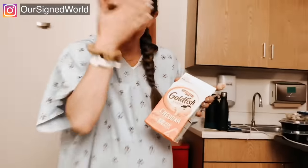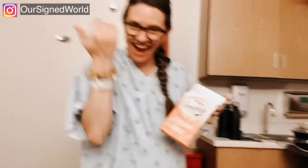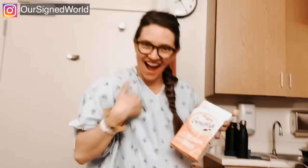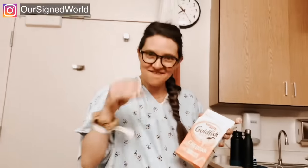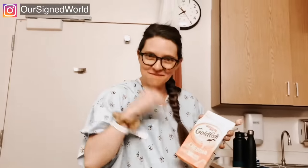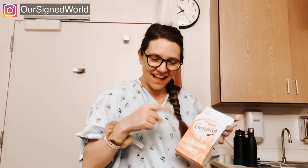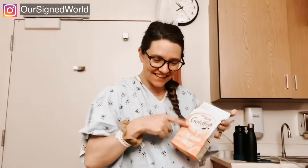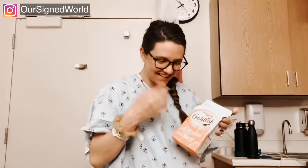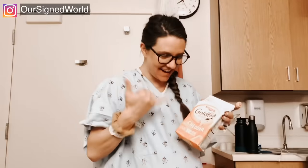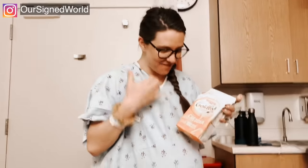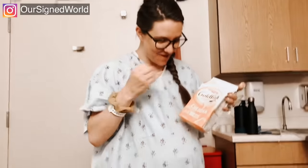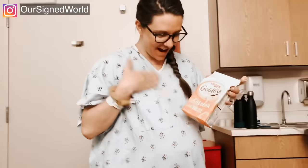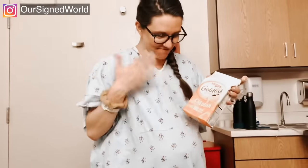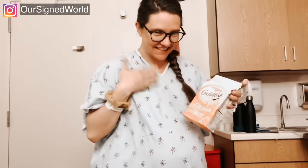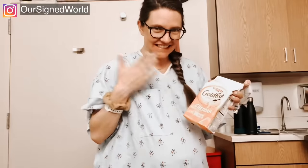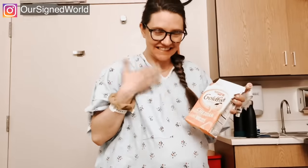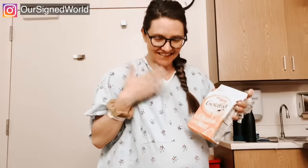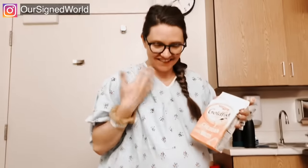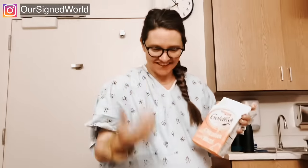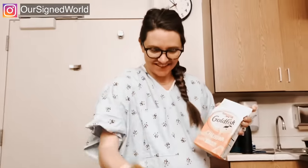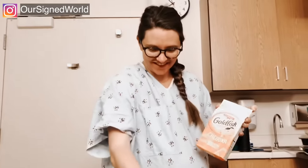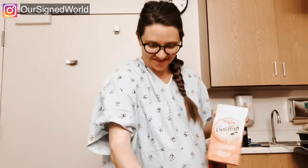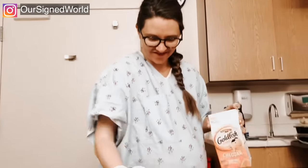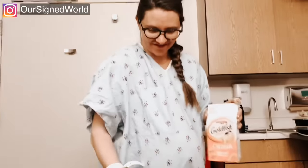I forgot I packed this! I'm so happy!